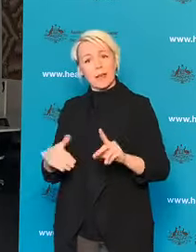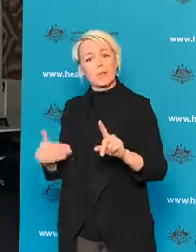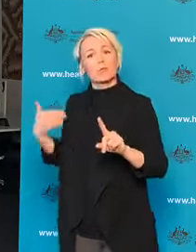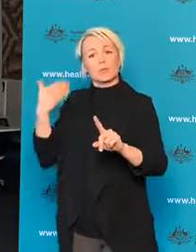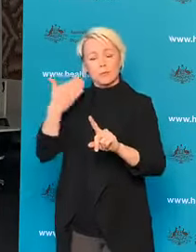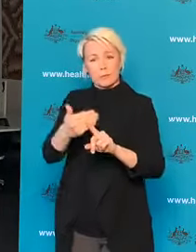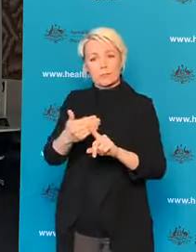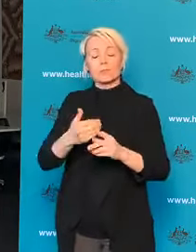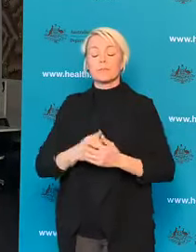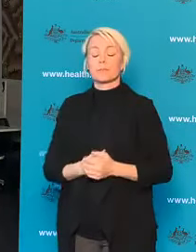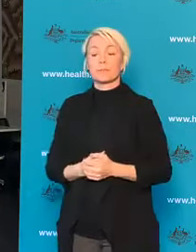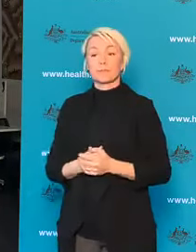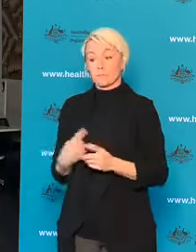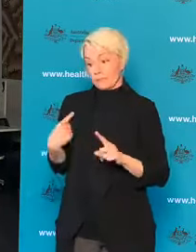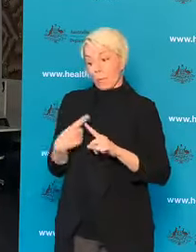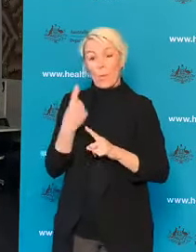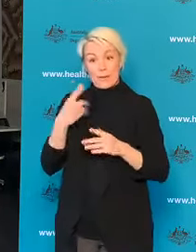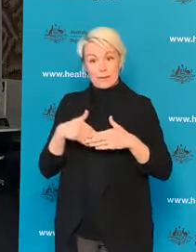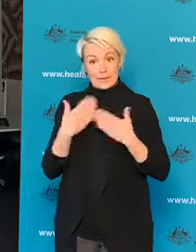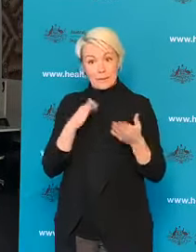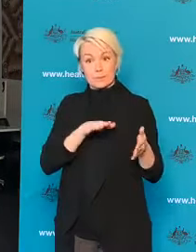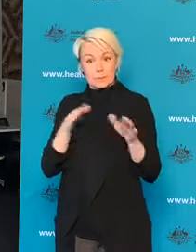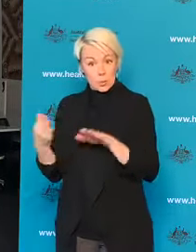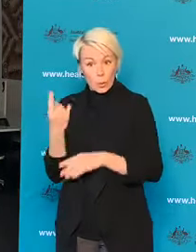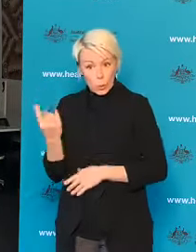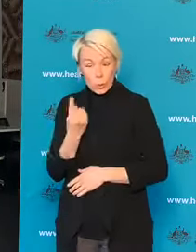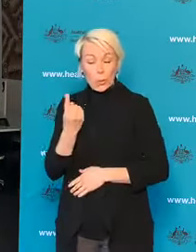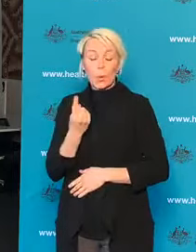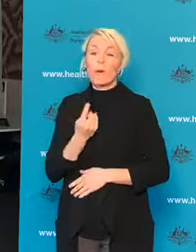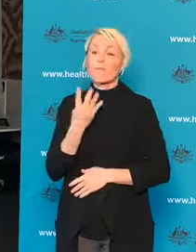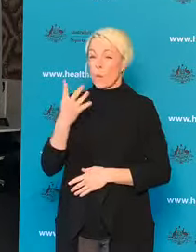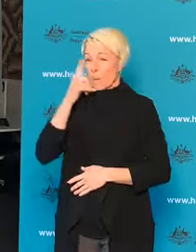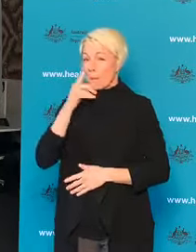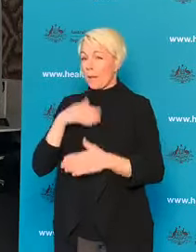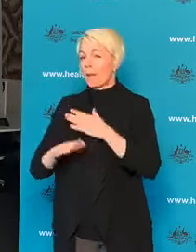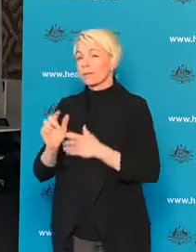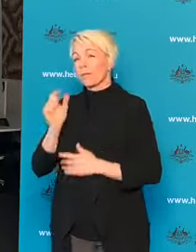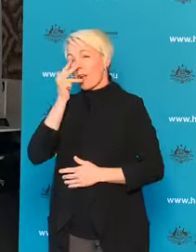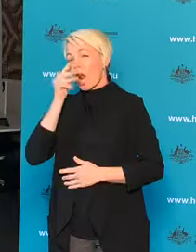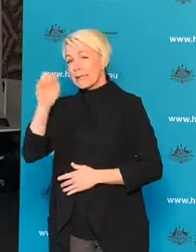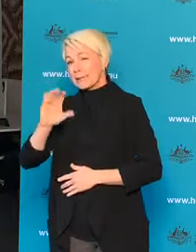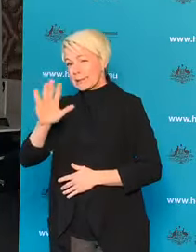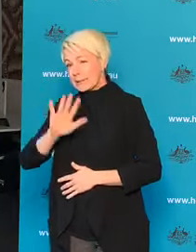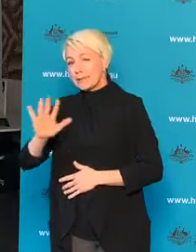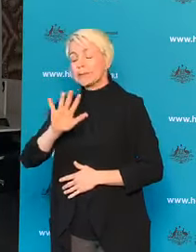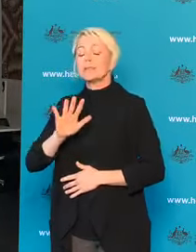included four people aged in their 90's, six people aged in their 80's, four